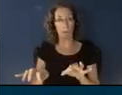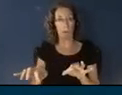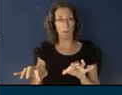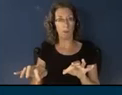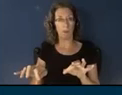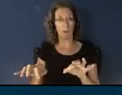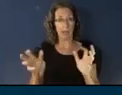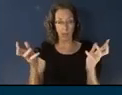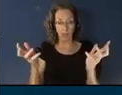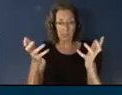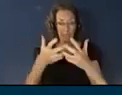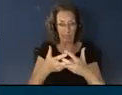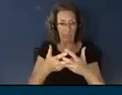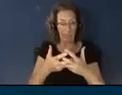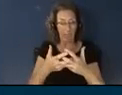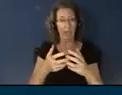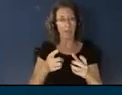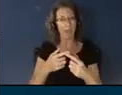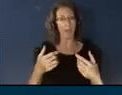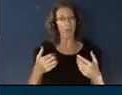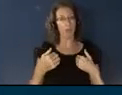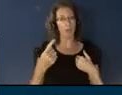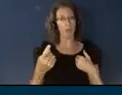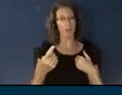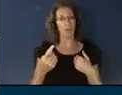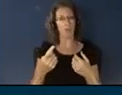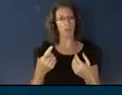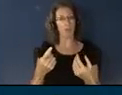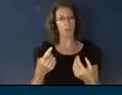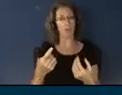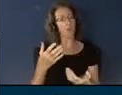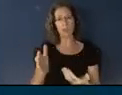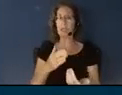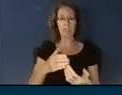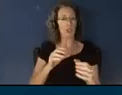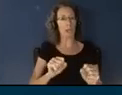process and then you'll have something that's all that's going to be be real easy to put up and and